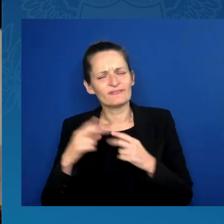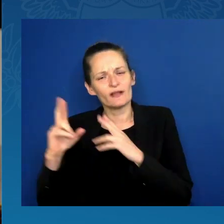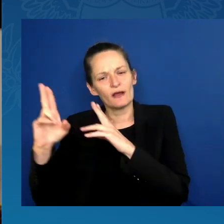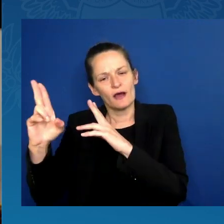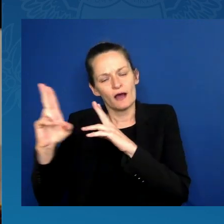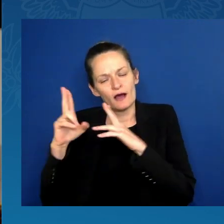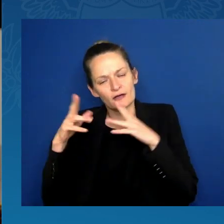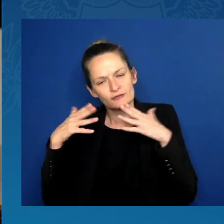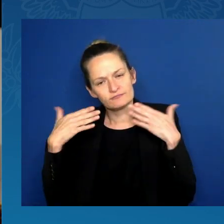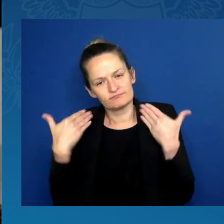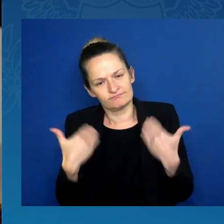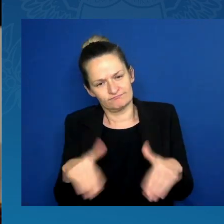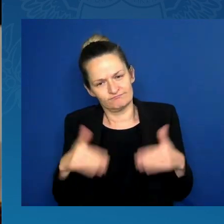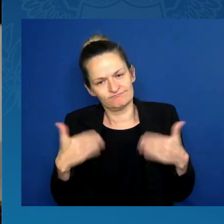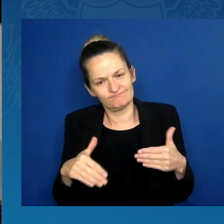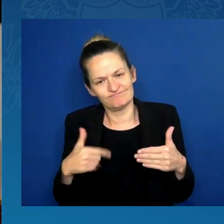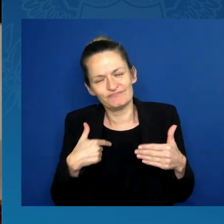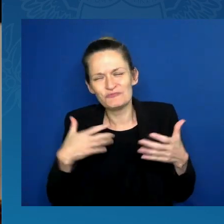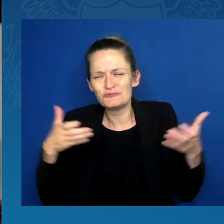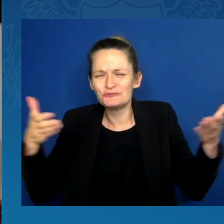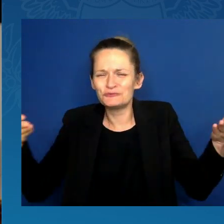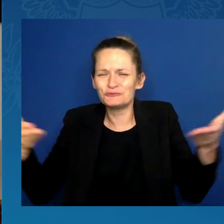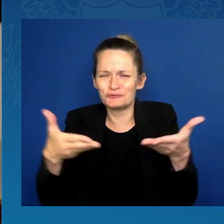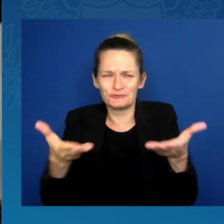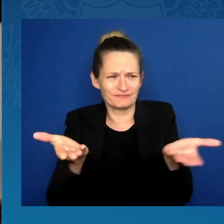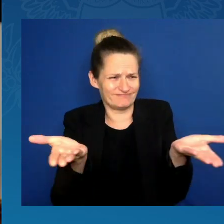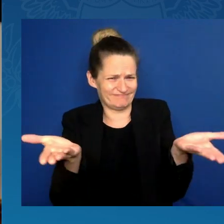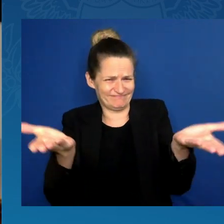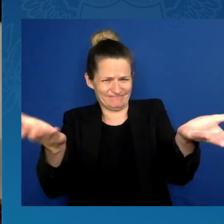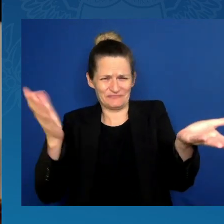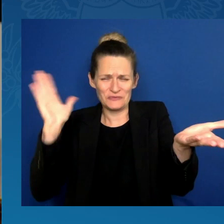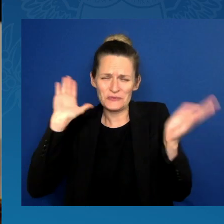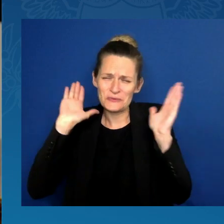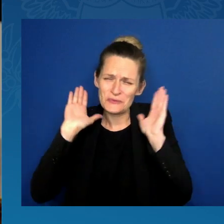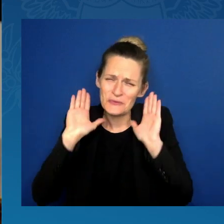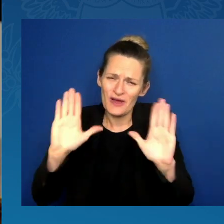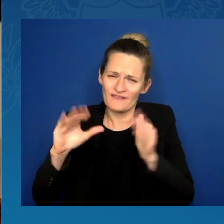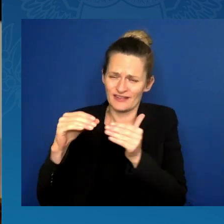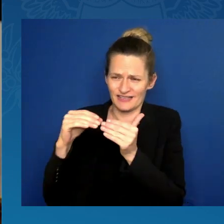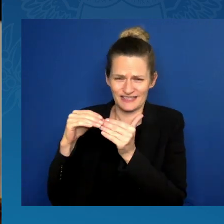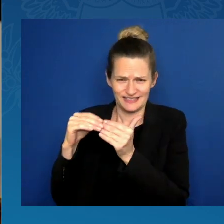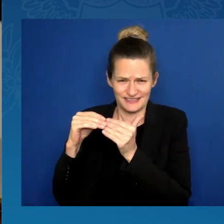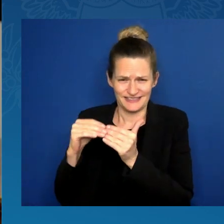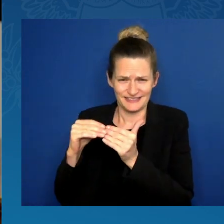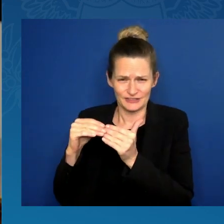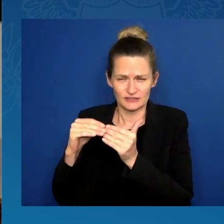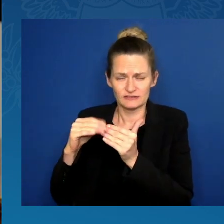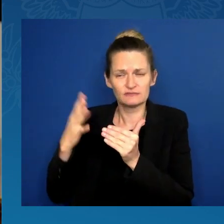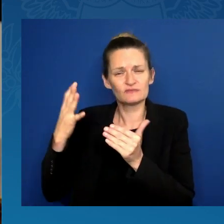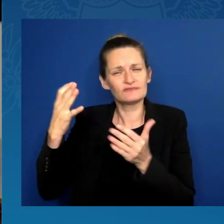these extraordinary leaders for an important discussion. There is a lot to talk about,